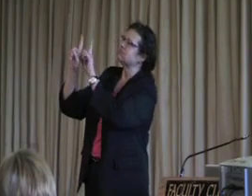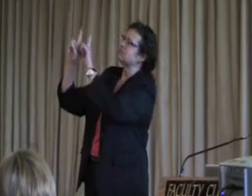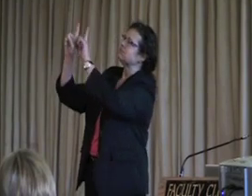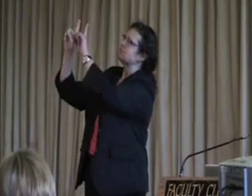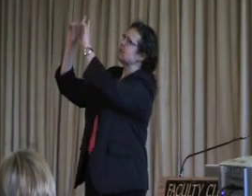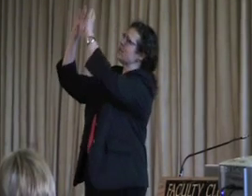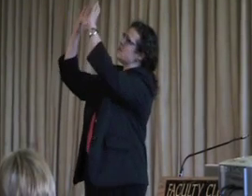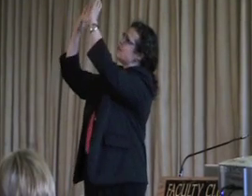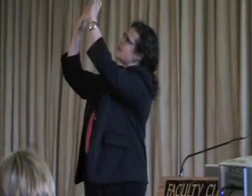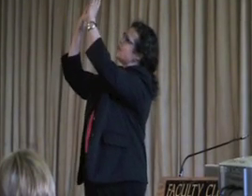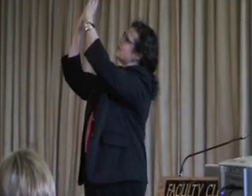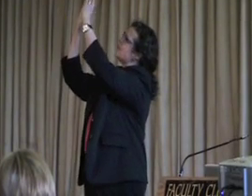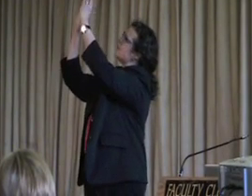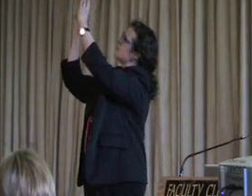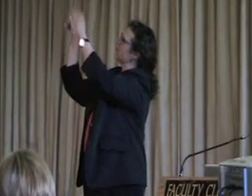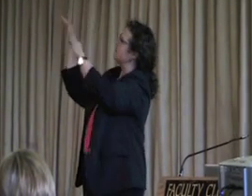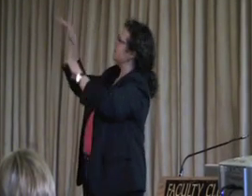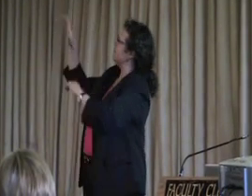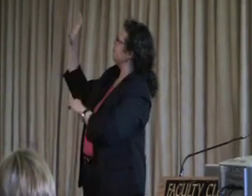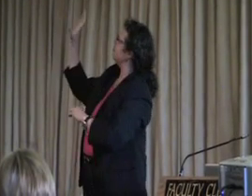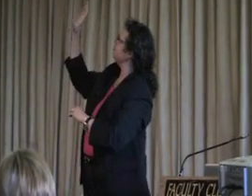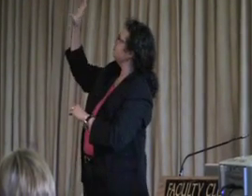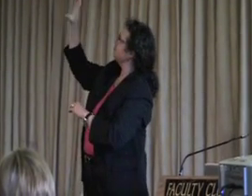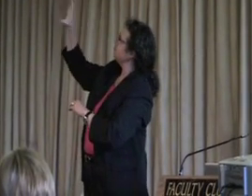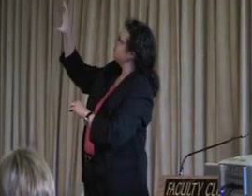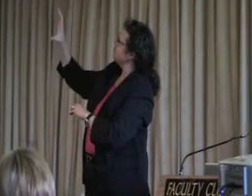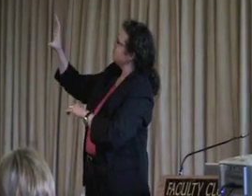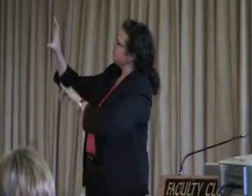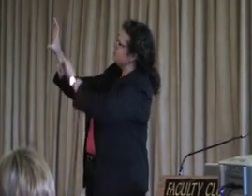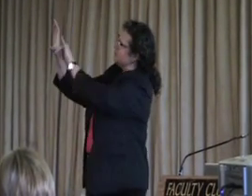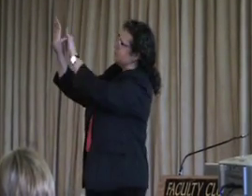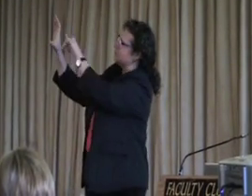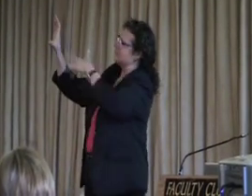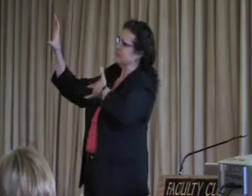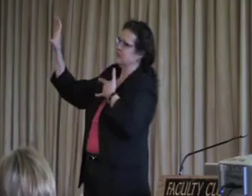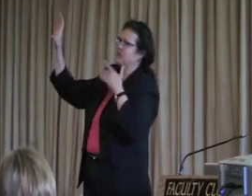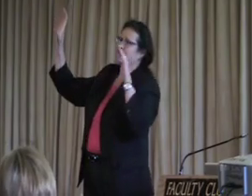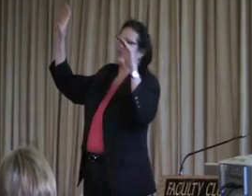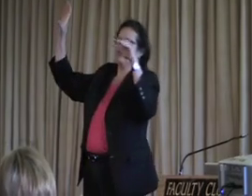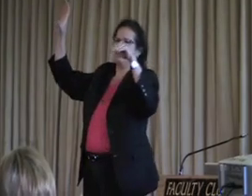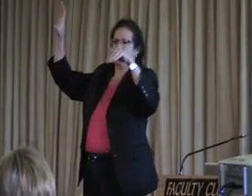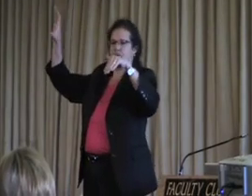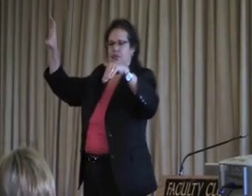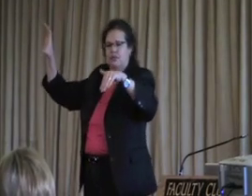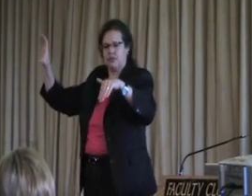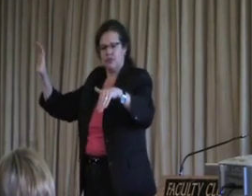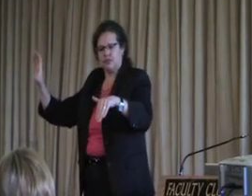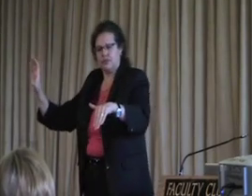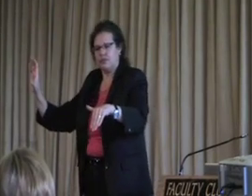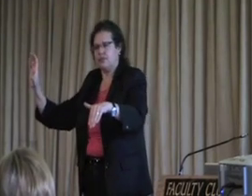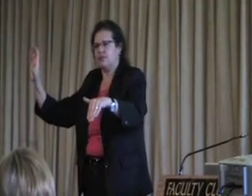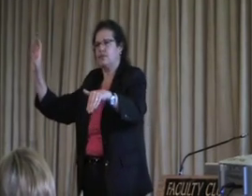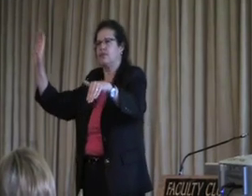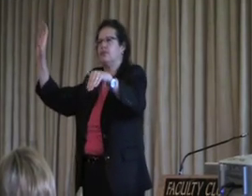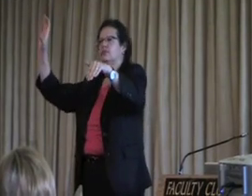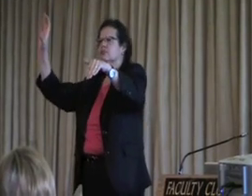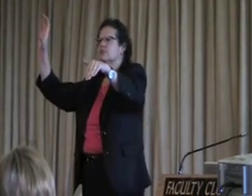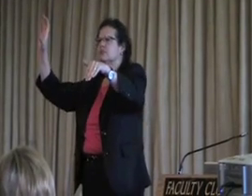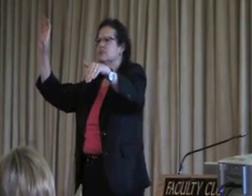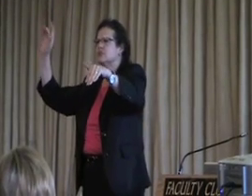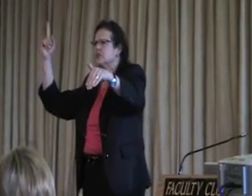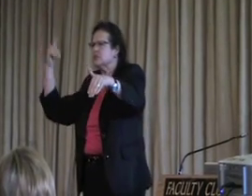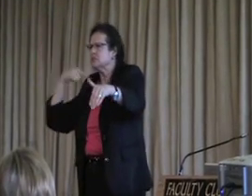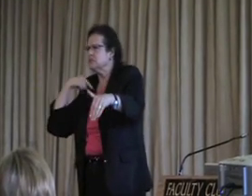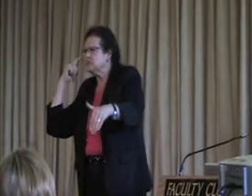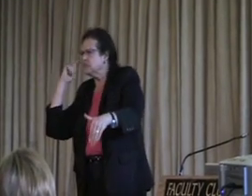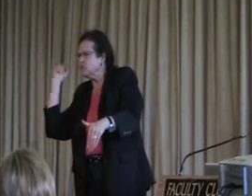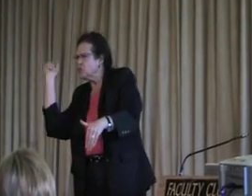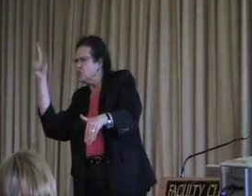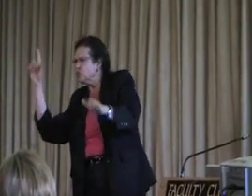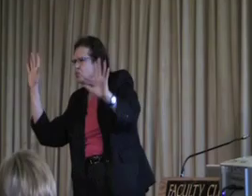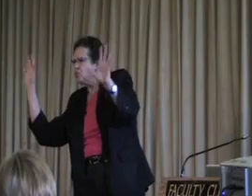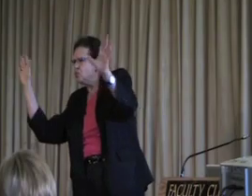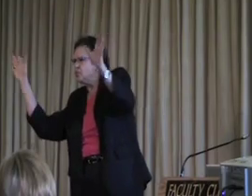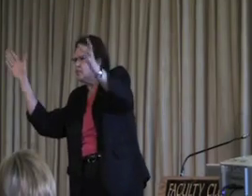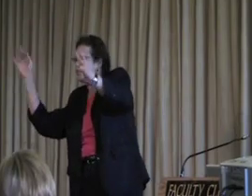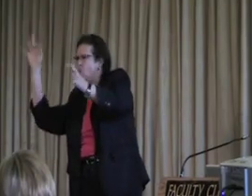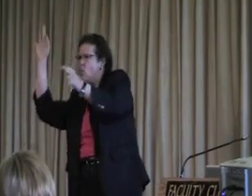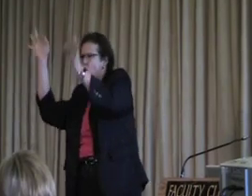with you this poem. I wander lonely as a cloud, that floats on high over vales and hills.